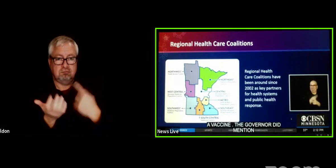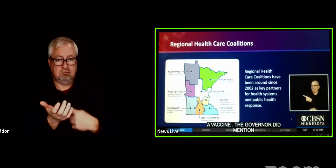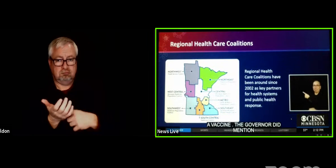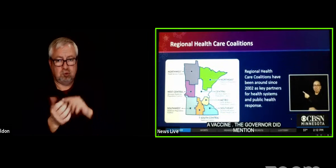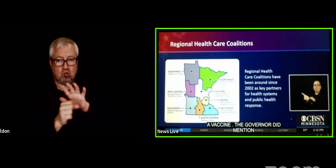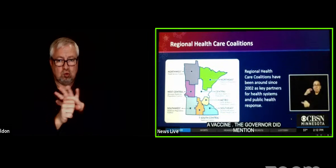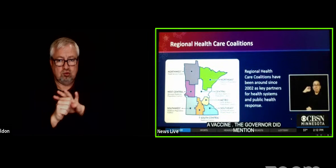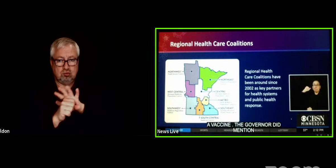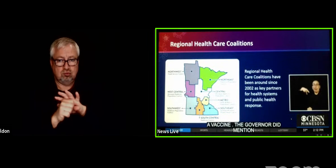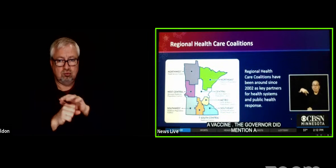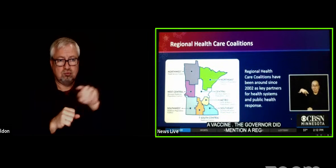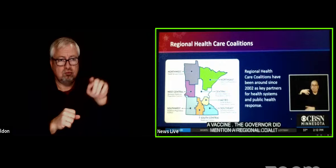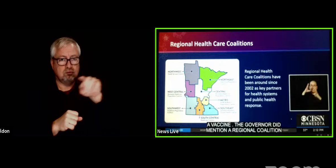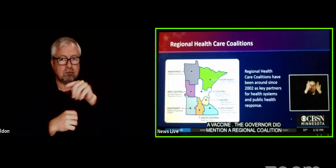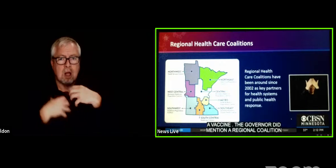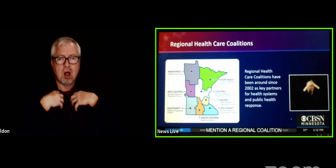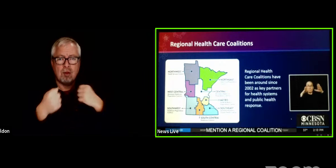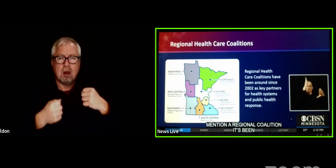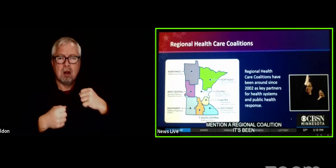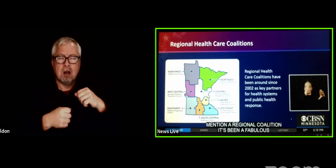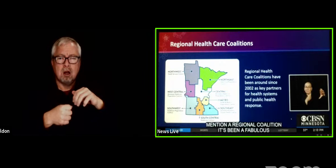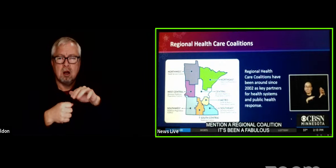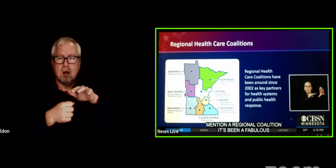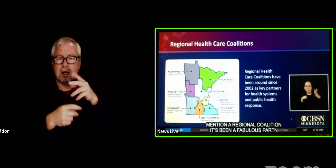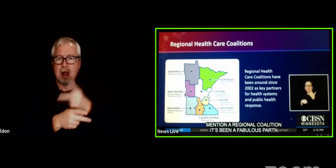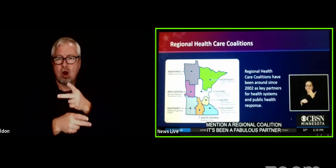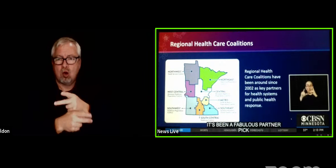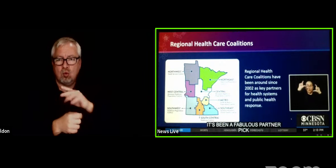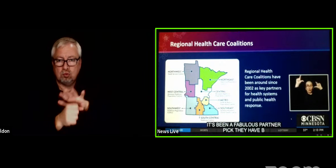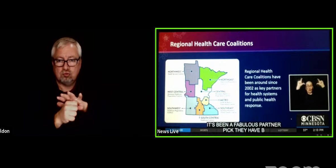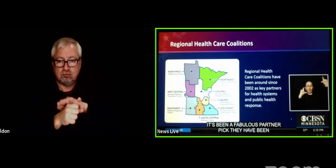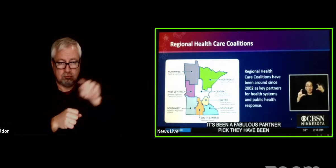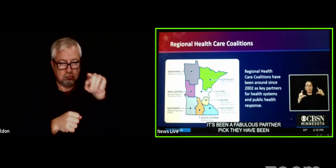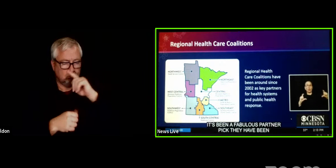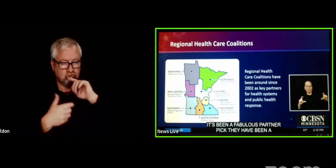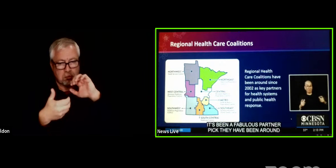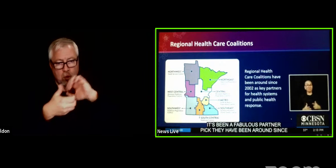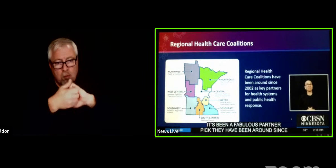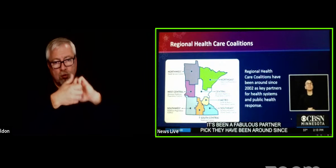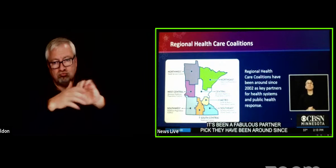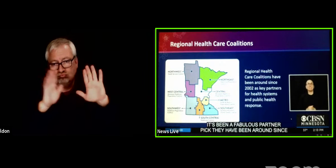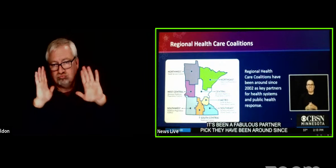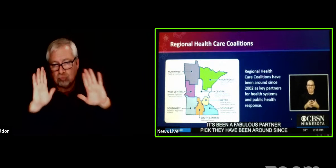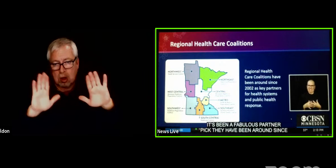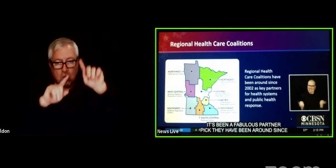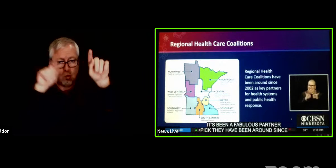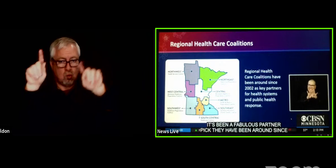SINCE 2002 AND THEY ARE KEY PARTNERS FOR HEALTH SYSTEMS AND PUBLIC HEALTH RESPONSES.